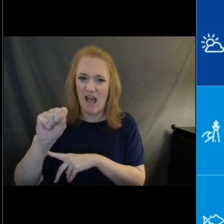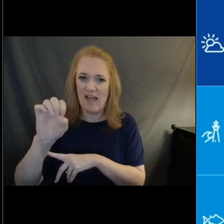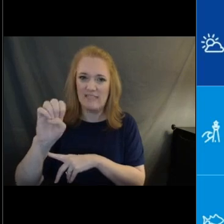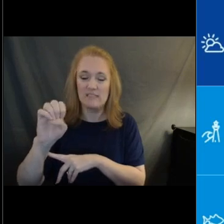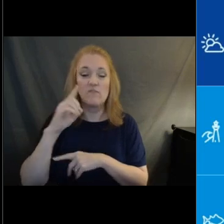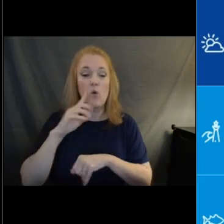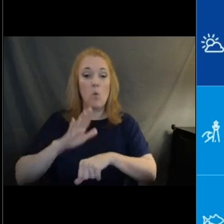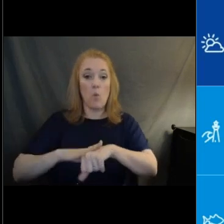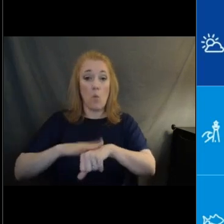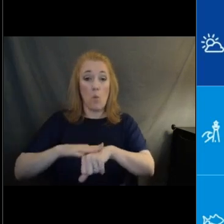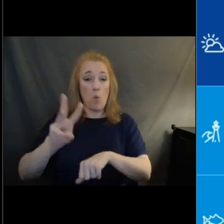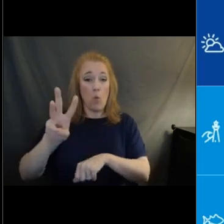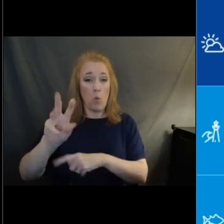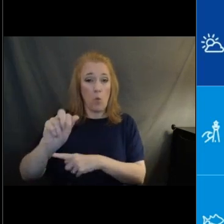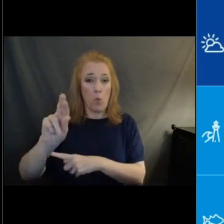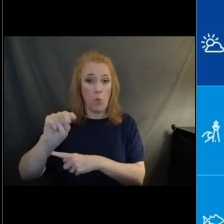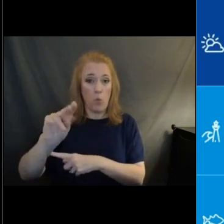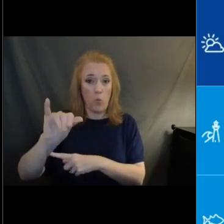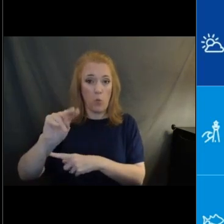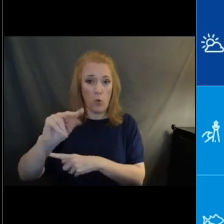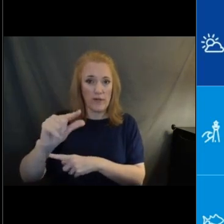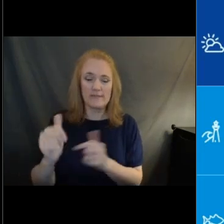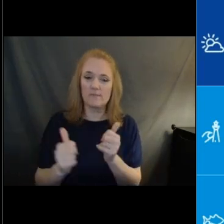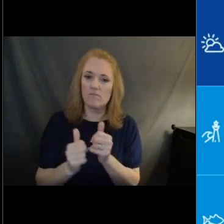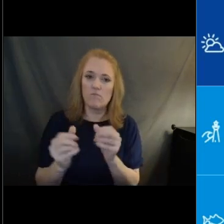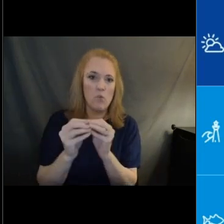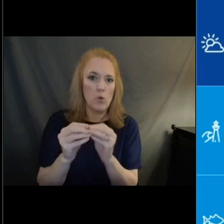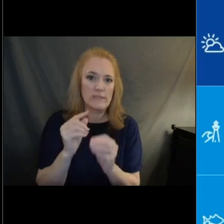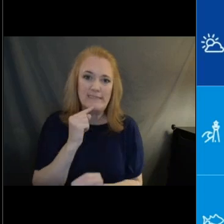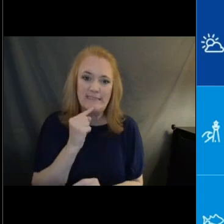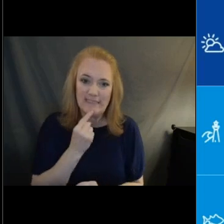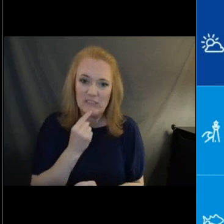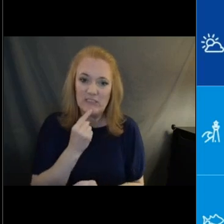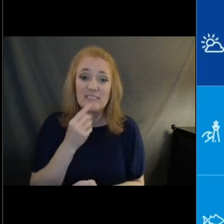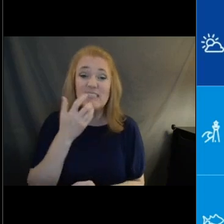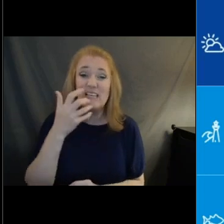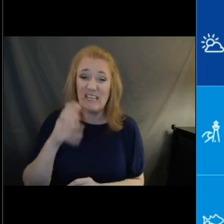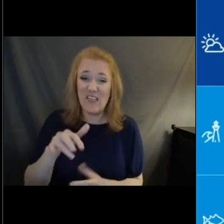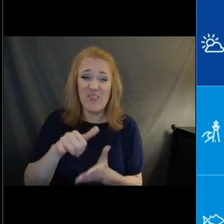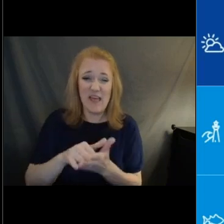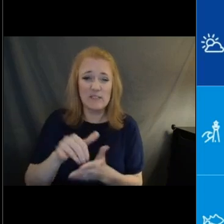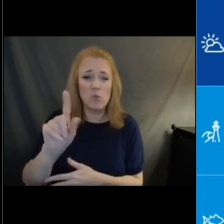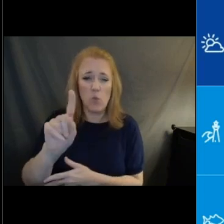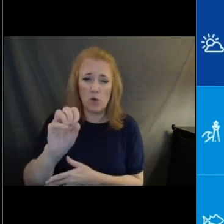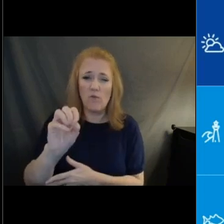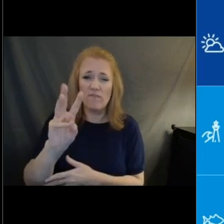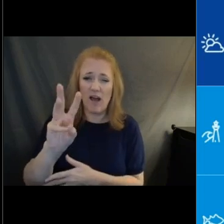this is a higher tier and we generally expect heat indices to be 105 or greater in the North